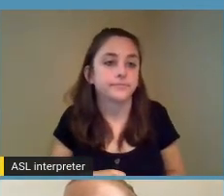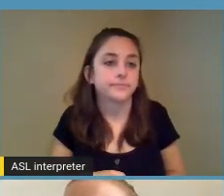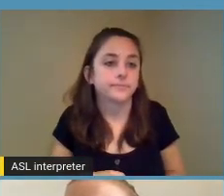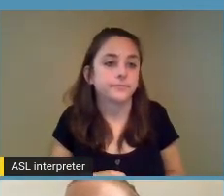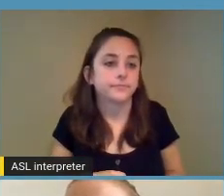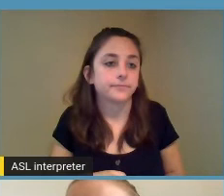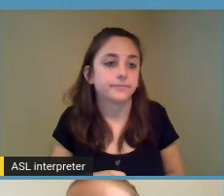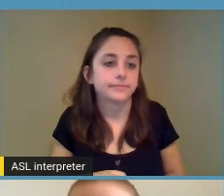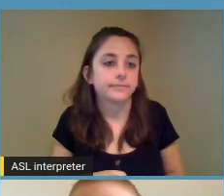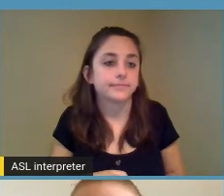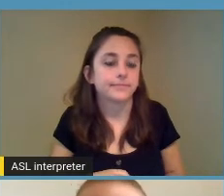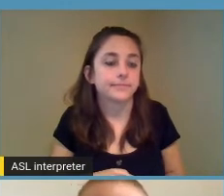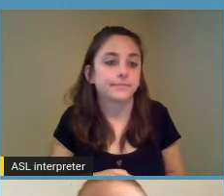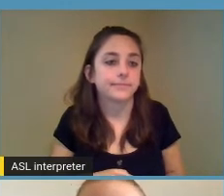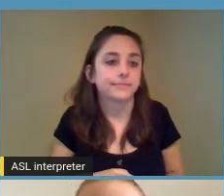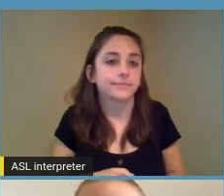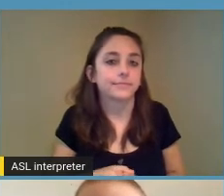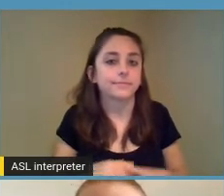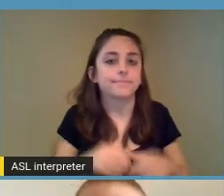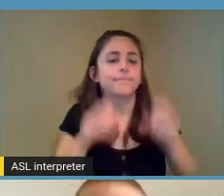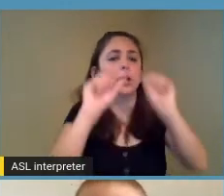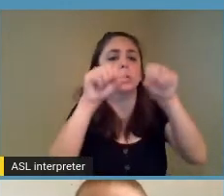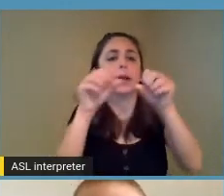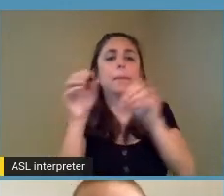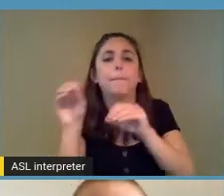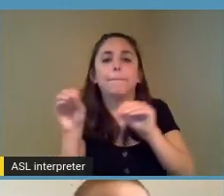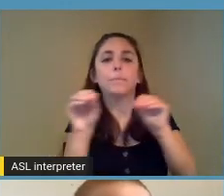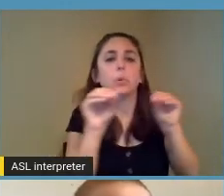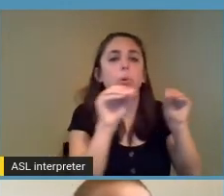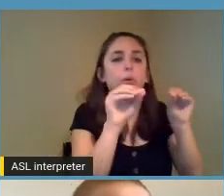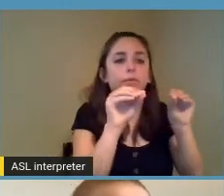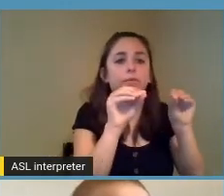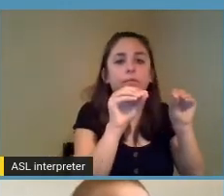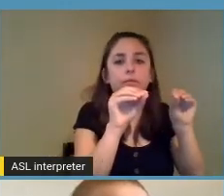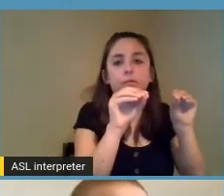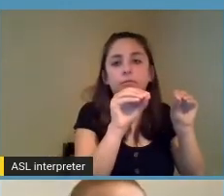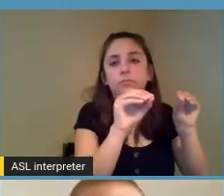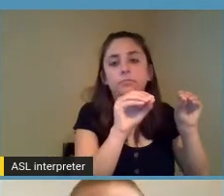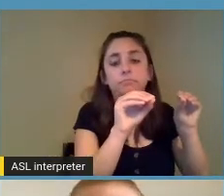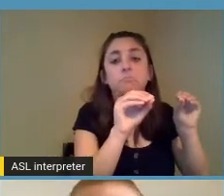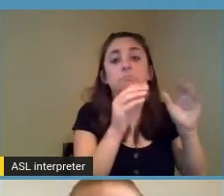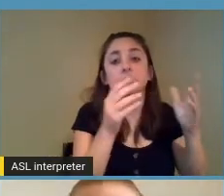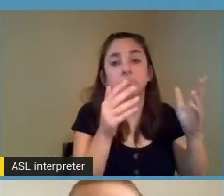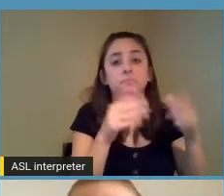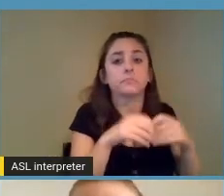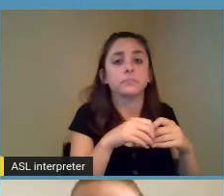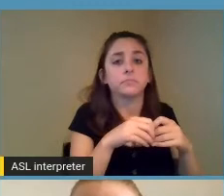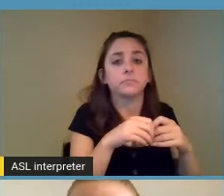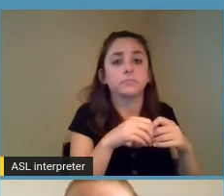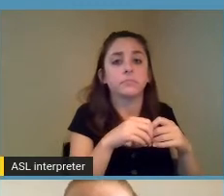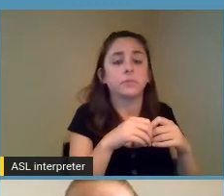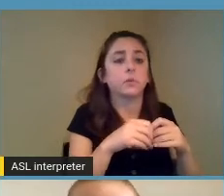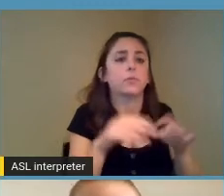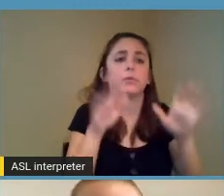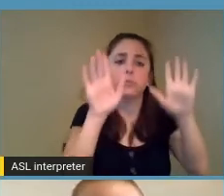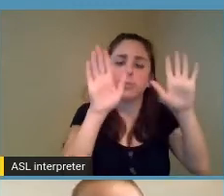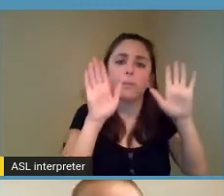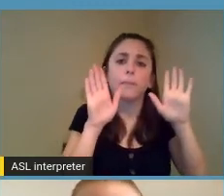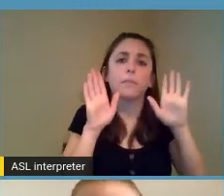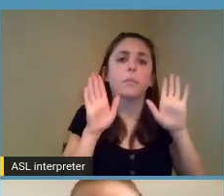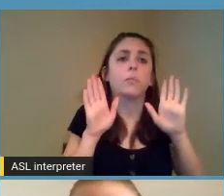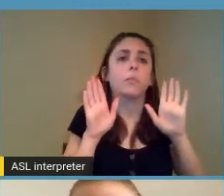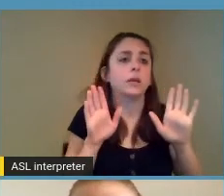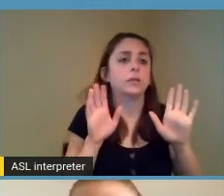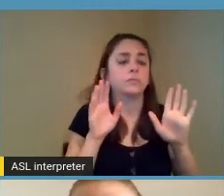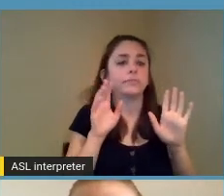So I could pull this over here, for example. And what is great about it being nondestructive